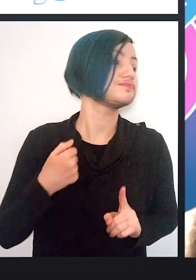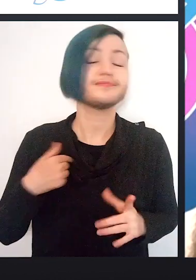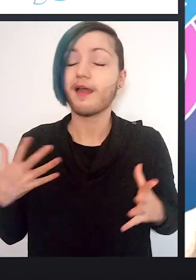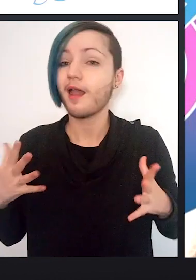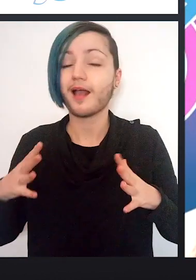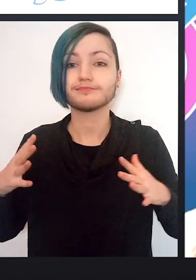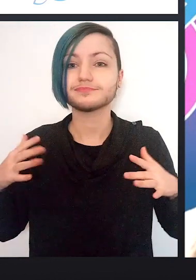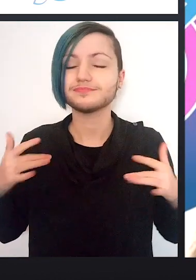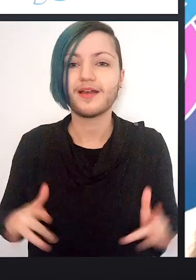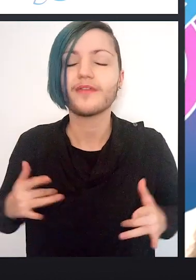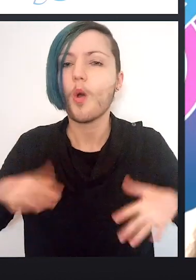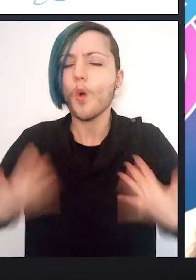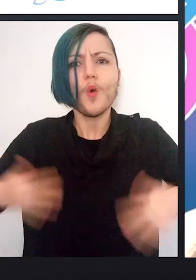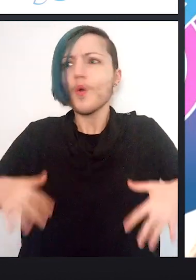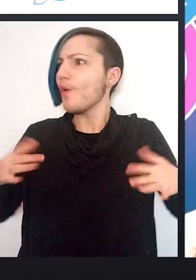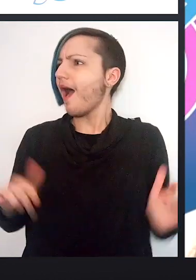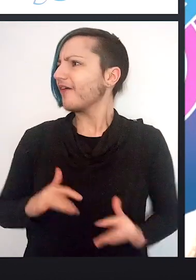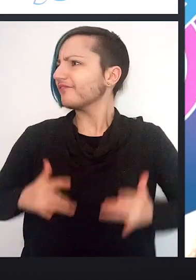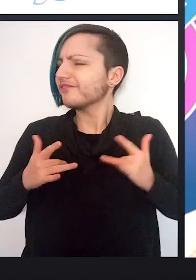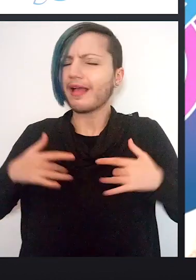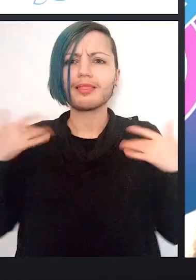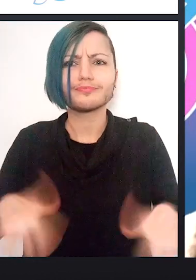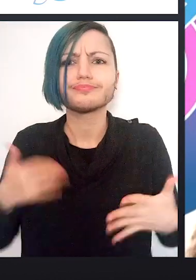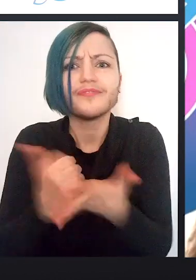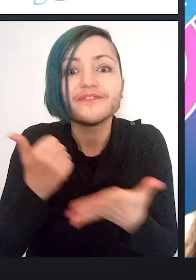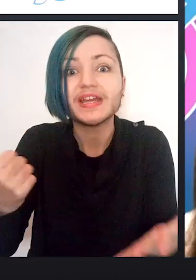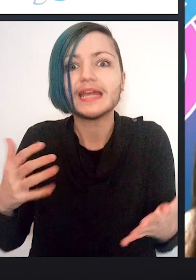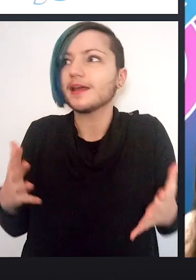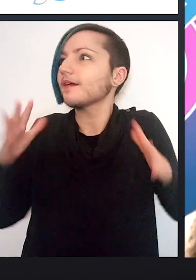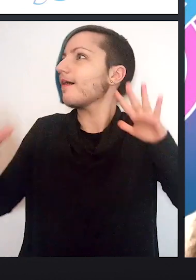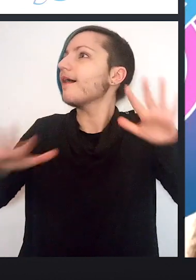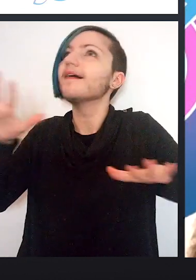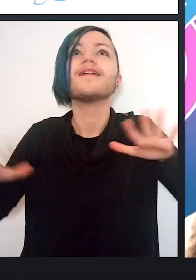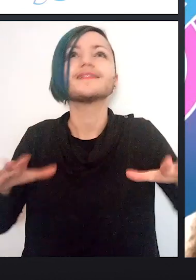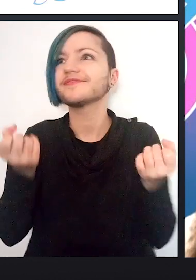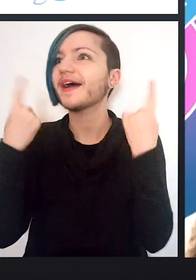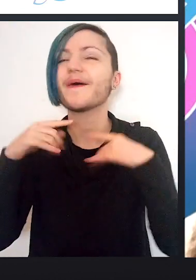It was like, "Why am I feeling this good!?" It's just incredible!